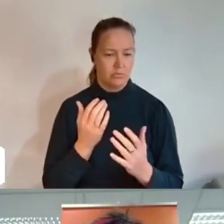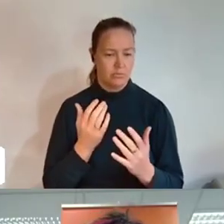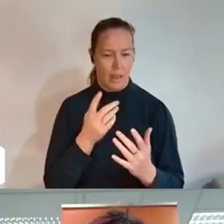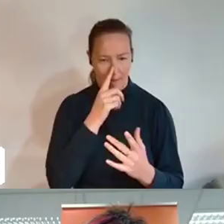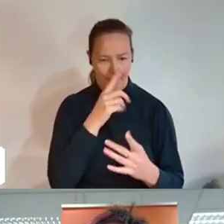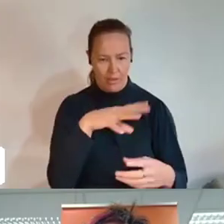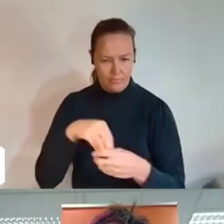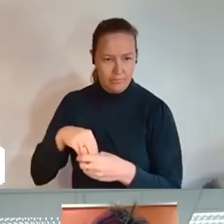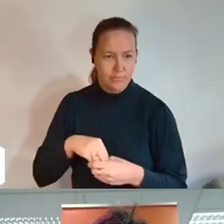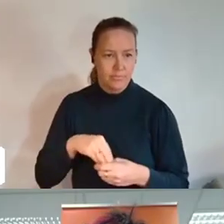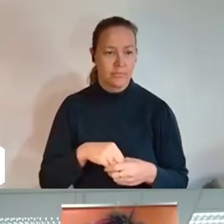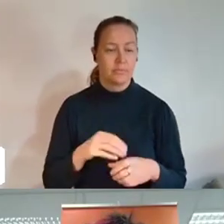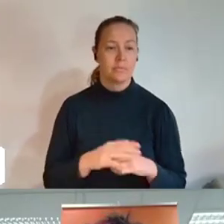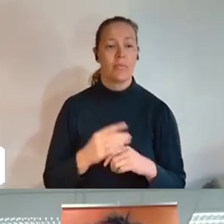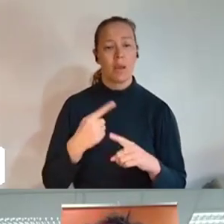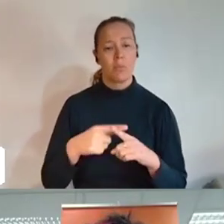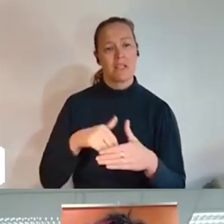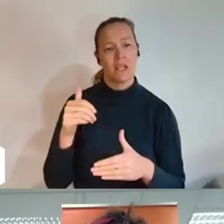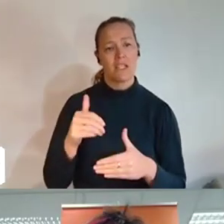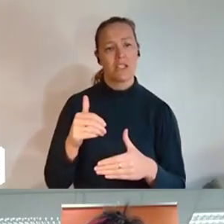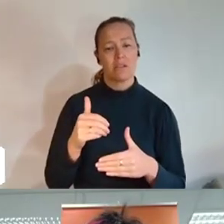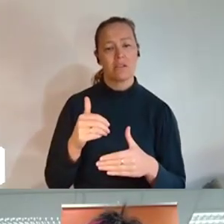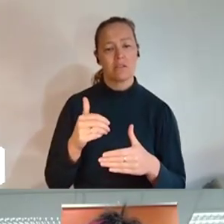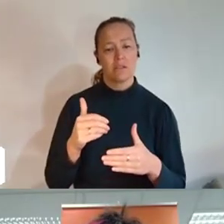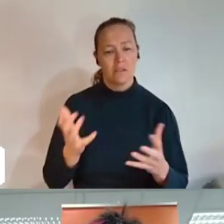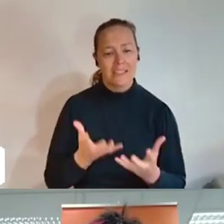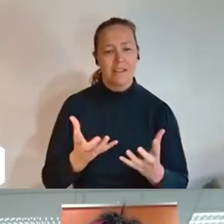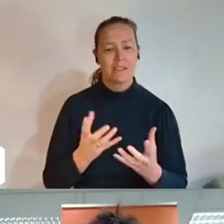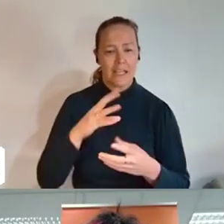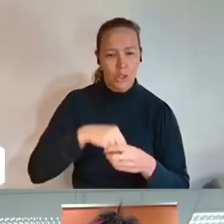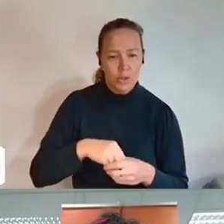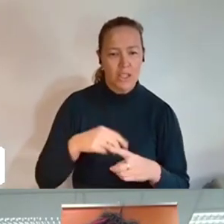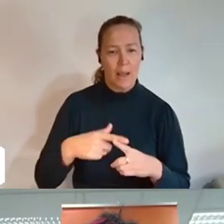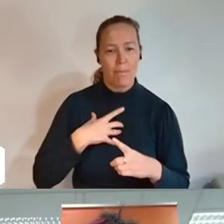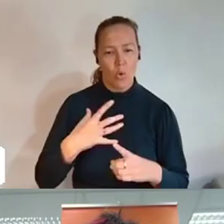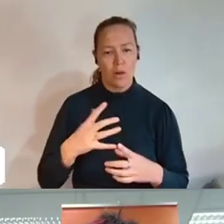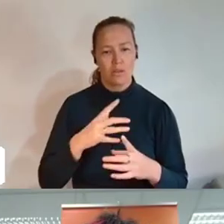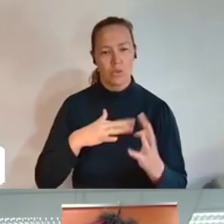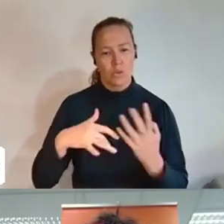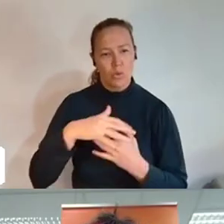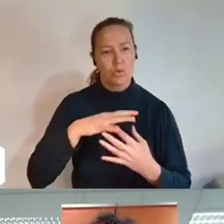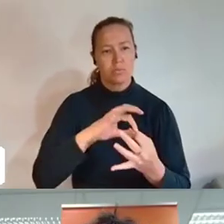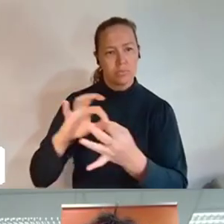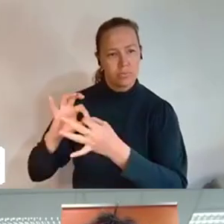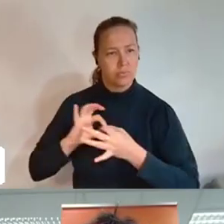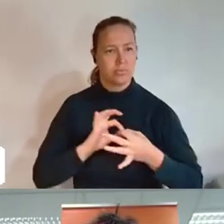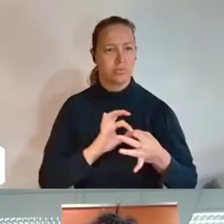also fosters a sense of inclusion and strengthens social cohesion, which are critical elements in